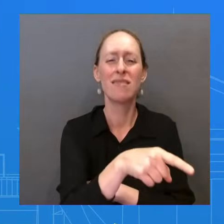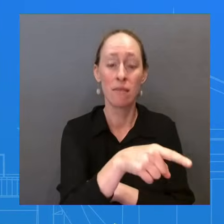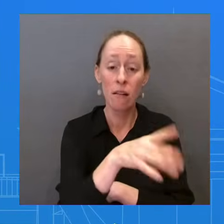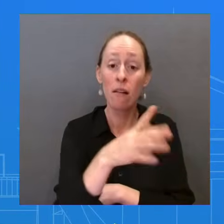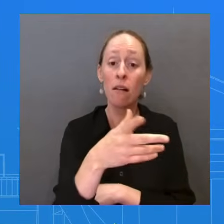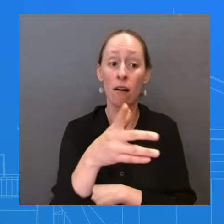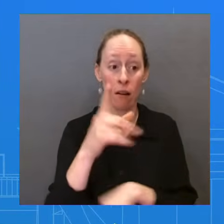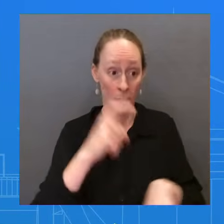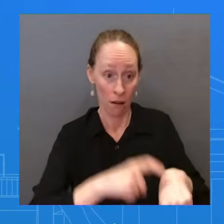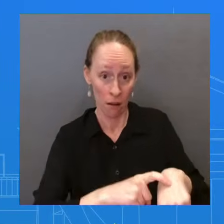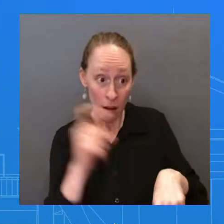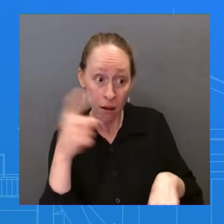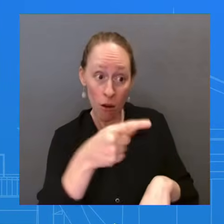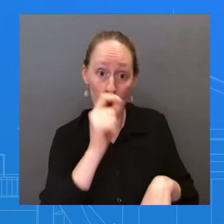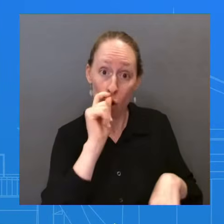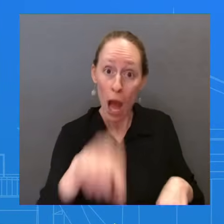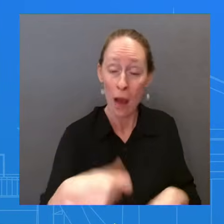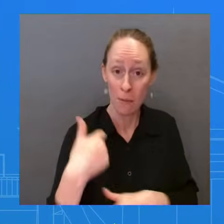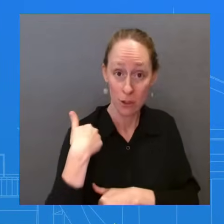that's really going to be up to them to talk about